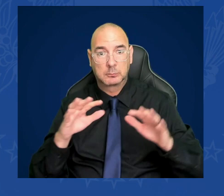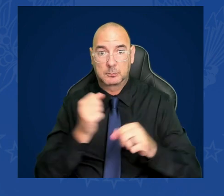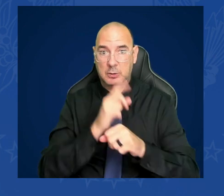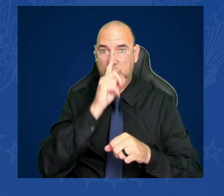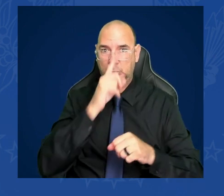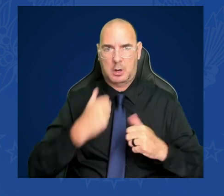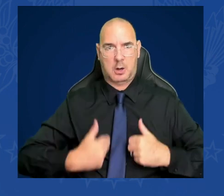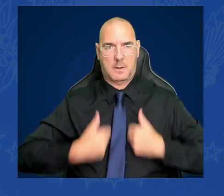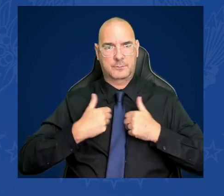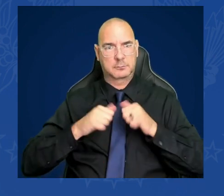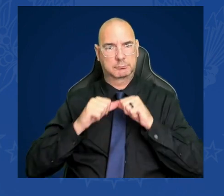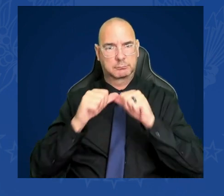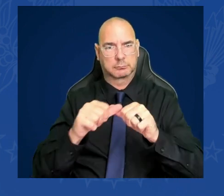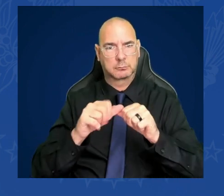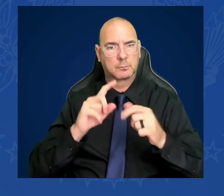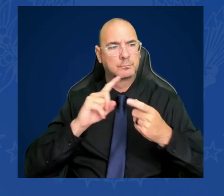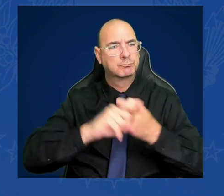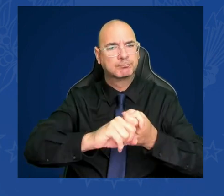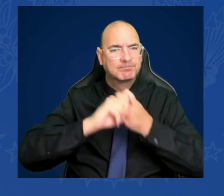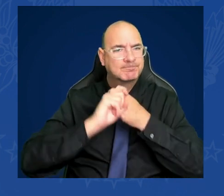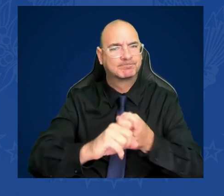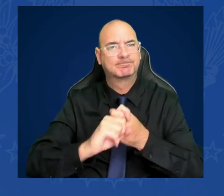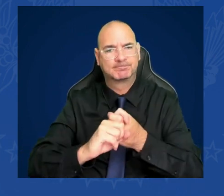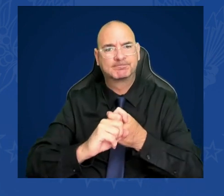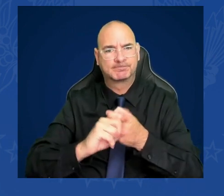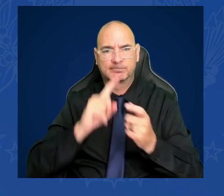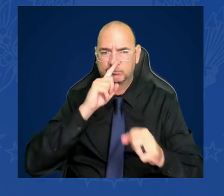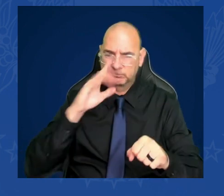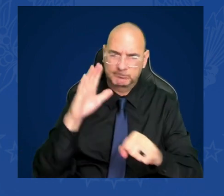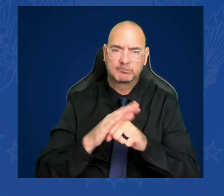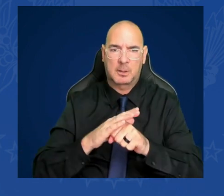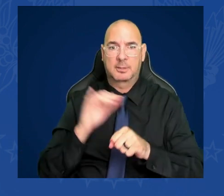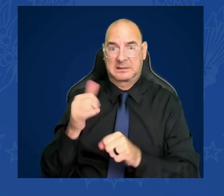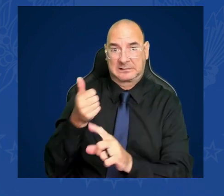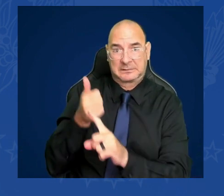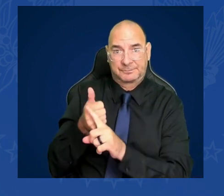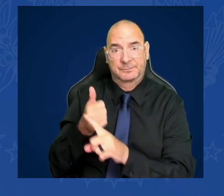You have dedicated yourselves to relationships that will last throughout your career.